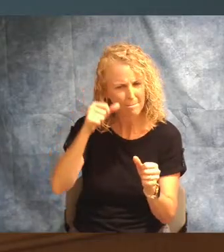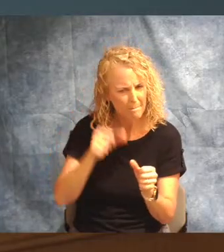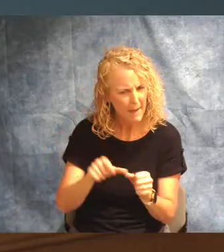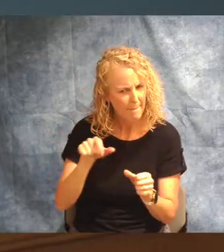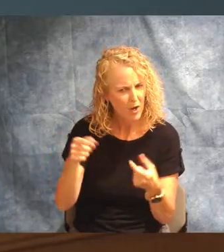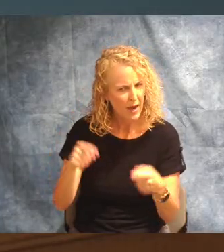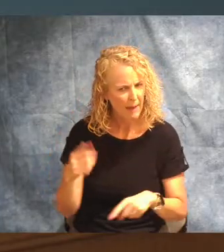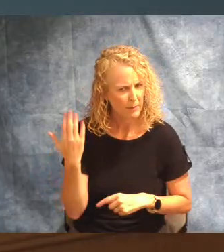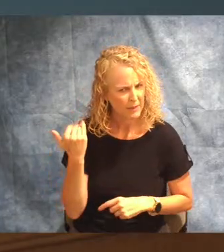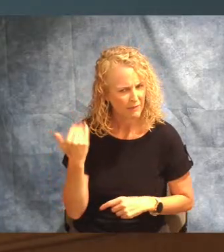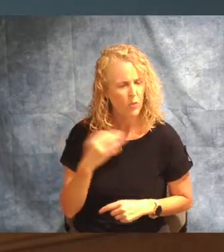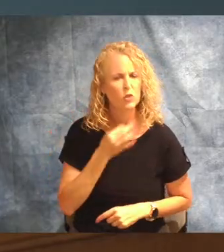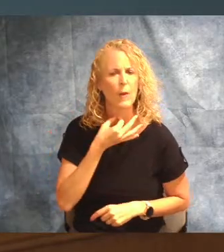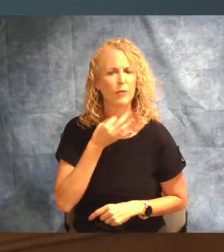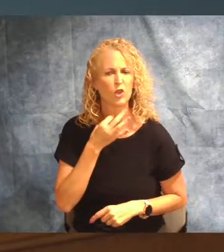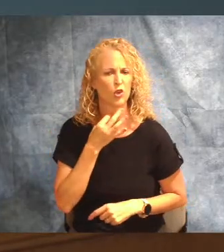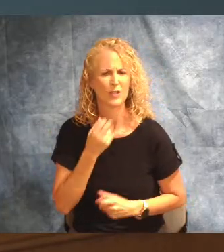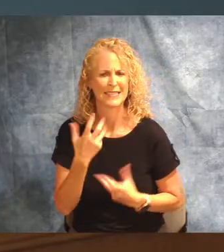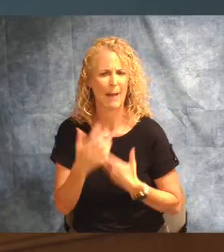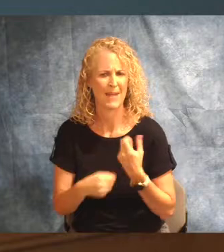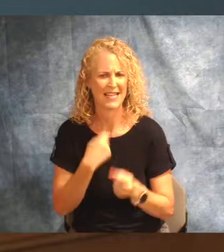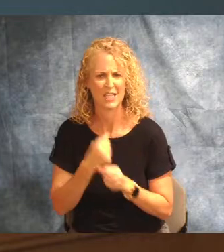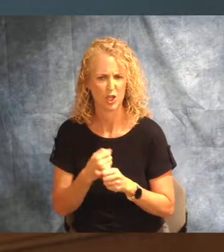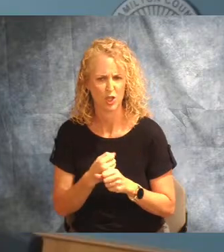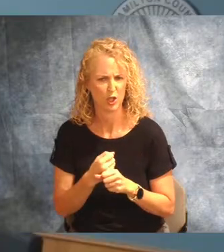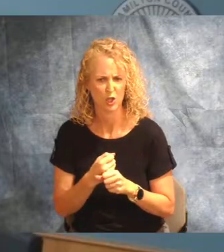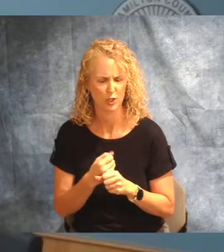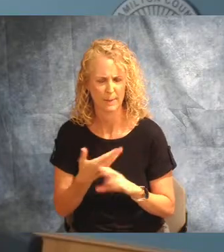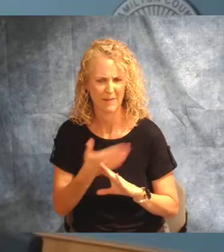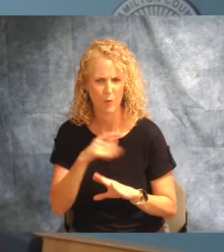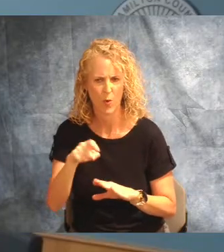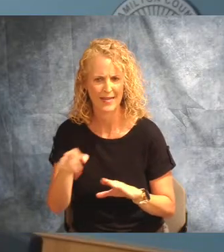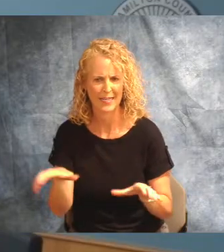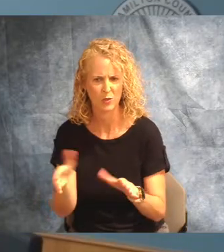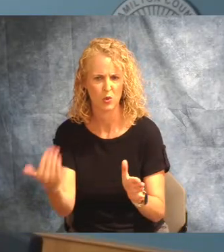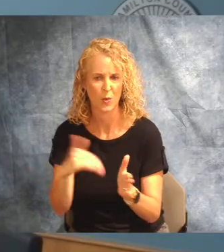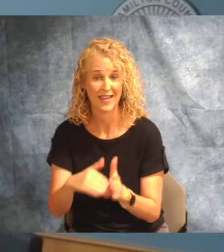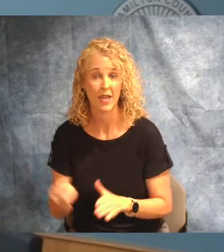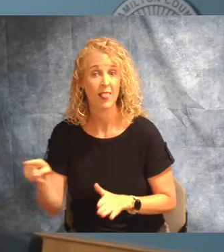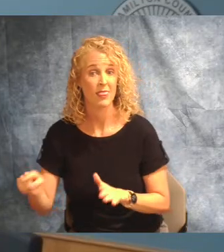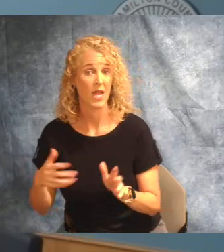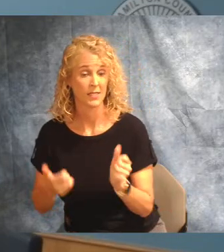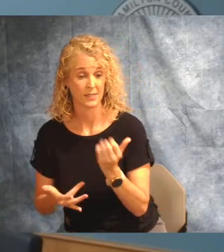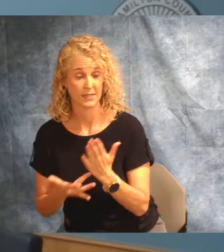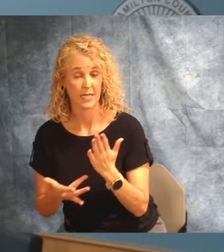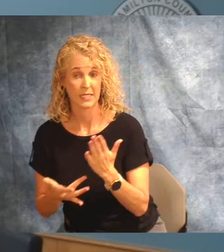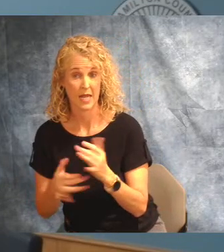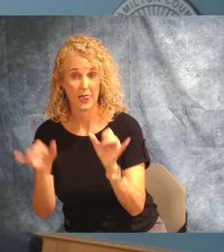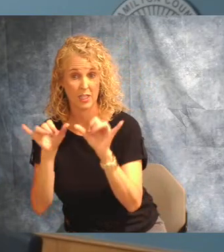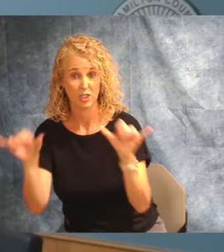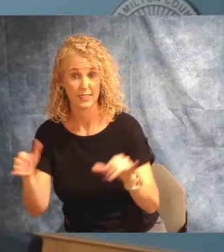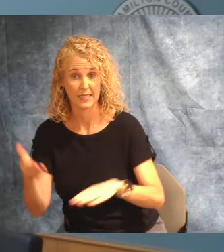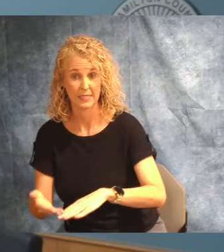So, do you know how often we do that? This this type of update would is not something that occurs